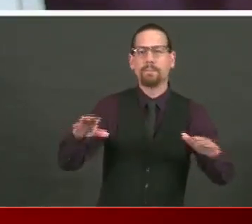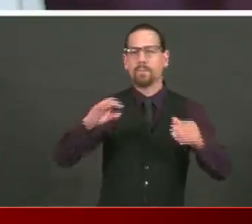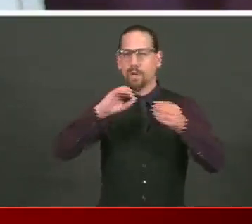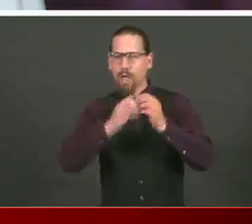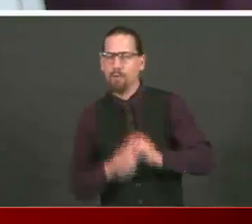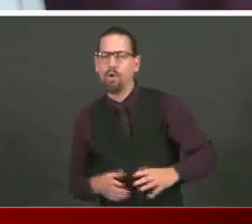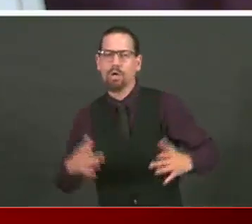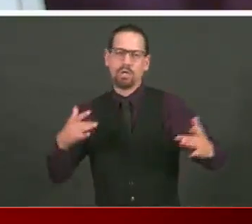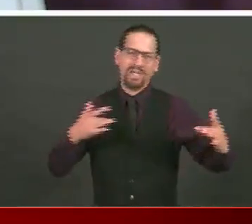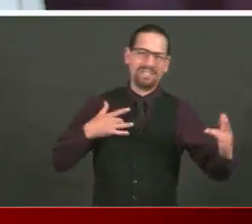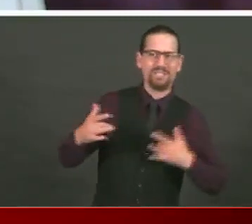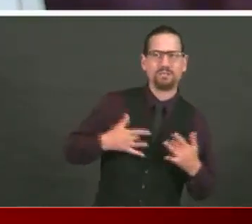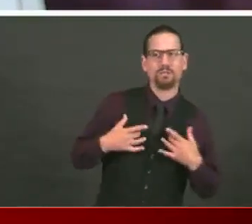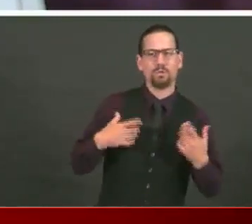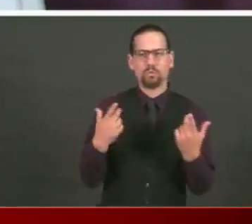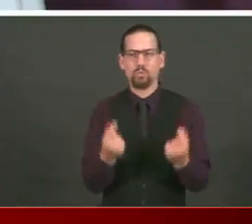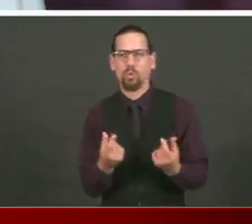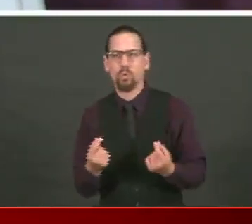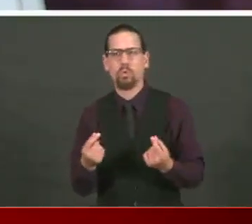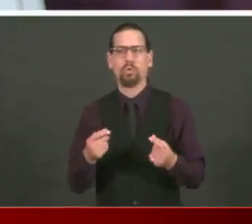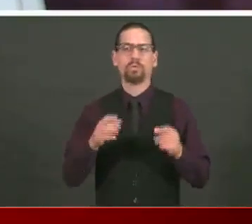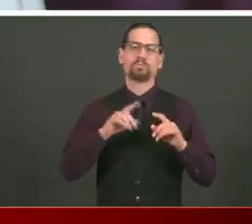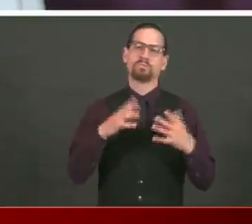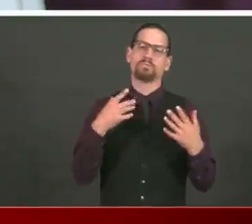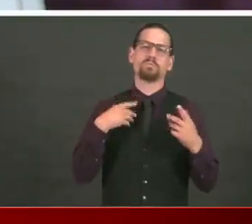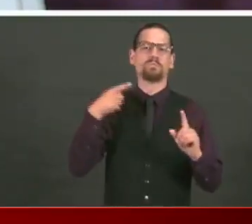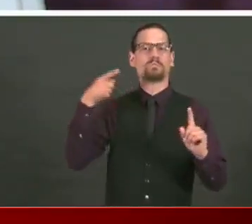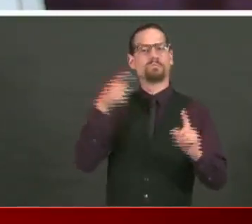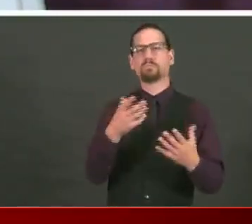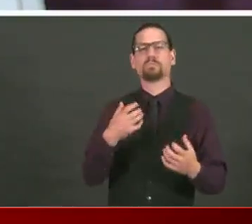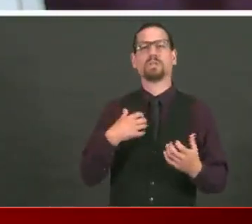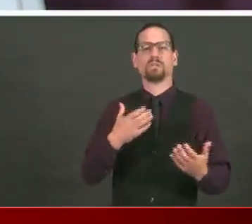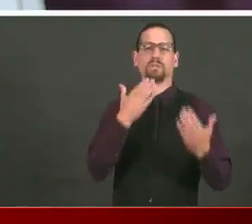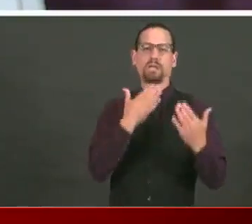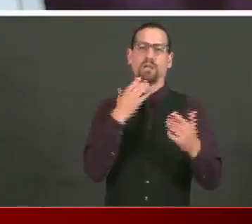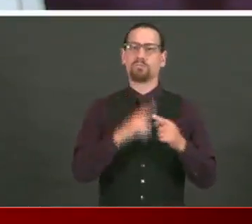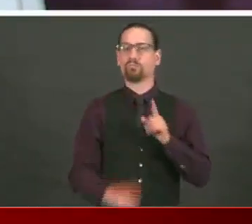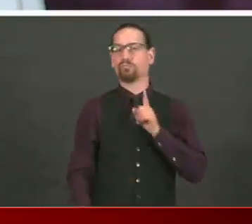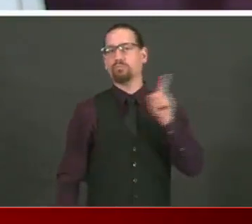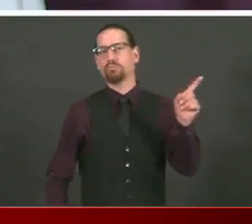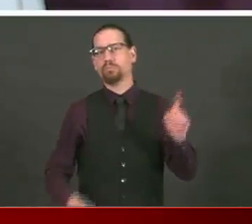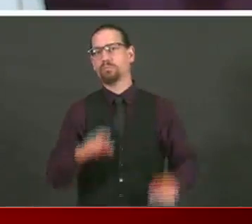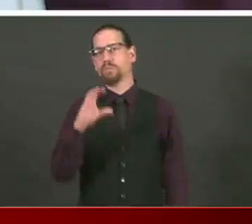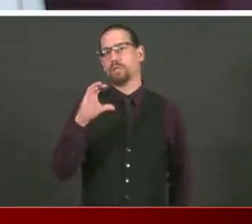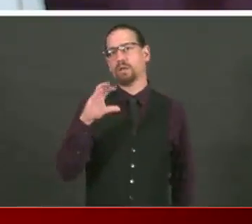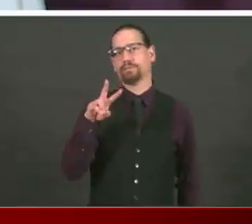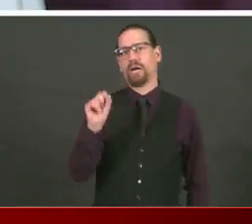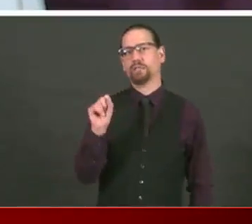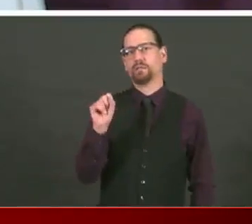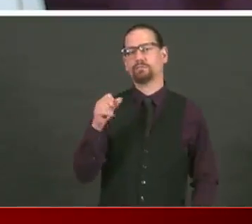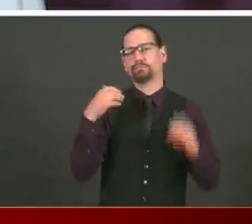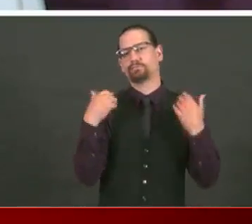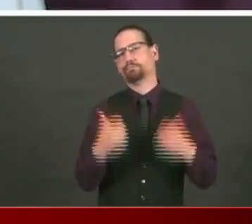I WILL FOREVER BE GRATEFUL FOR OUR LOCAL COMPANY FOR STEPPING UP WHEN WE NEEDED THEM. WE CONTINUE TO PARTNER WITH